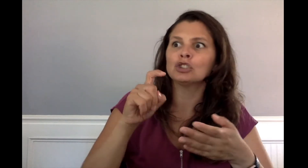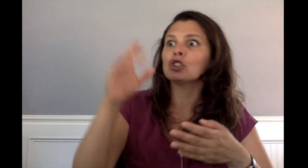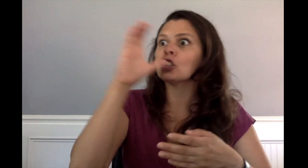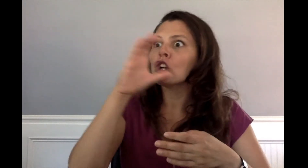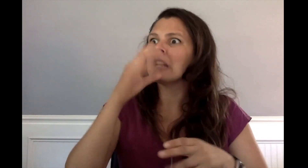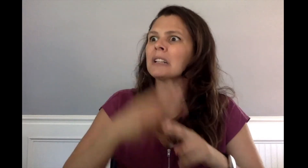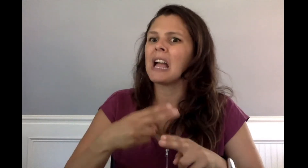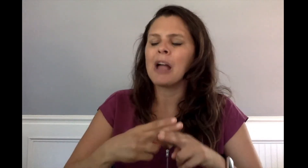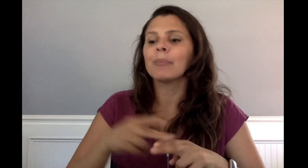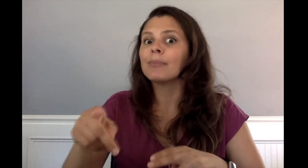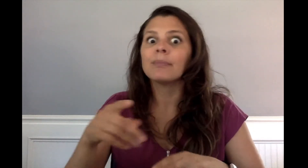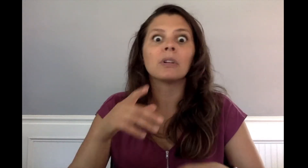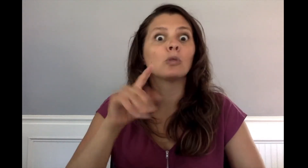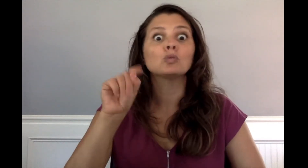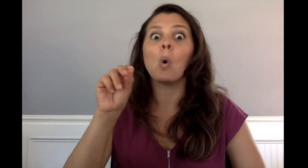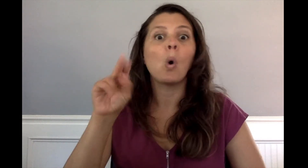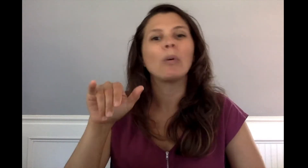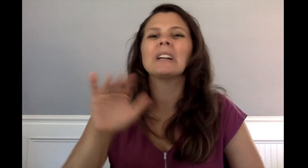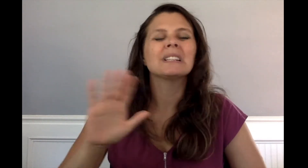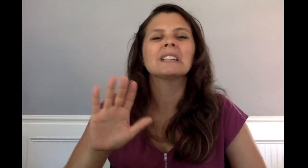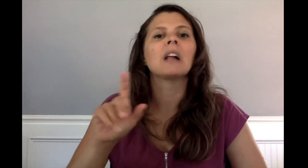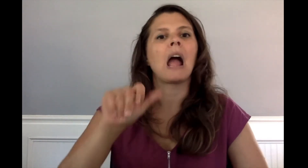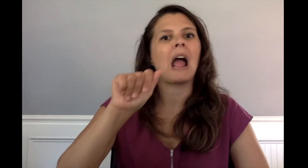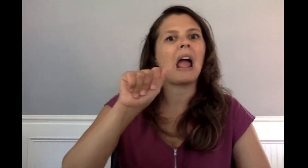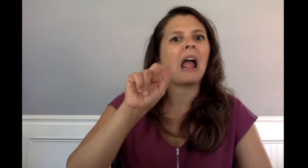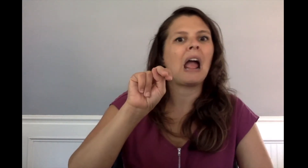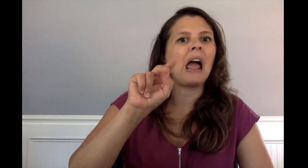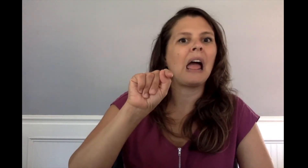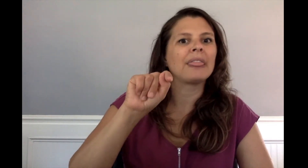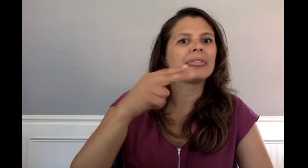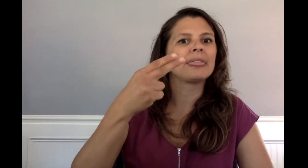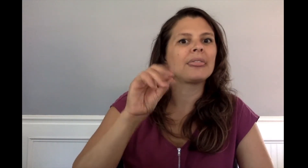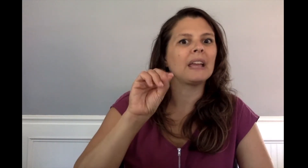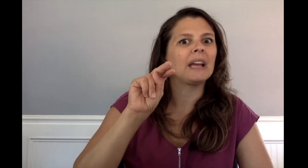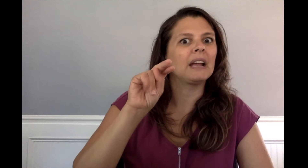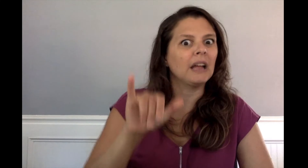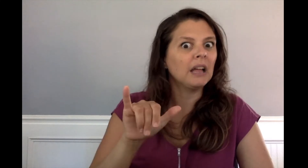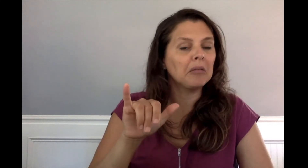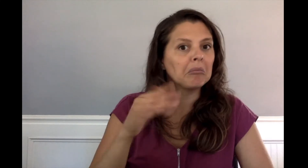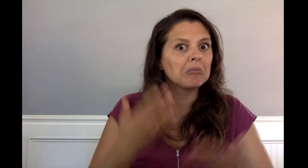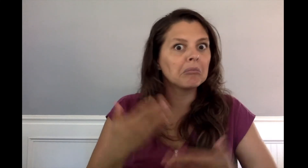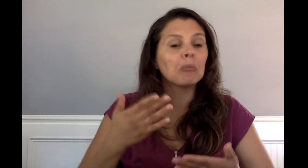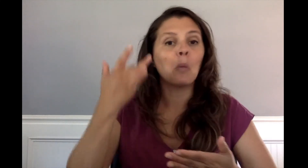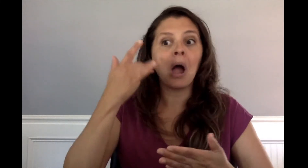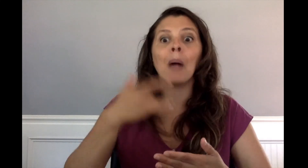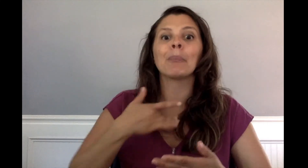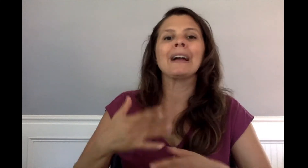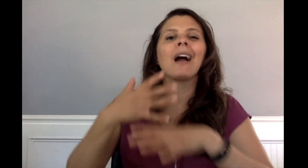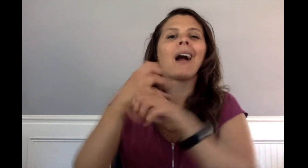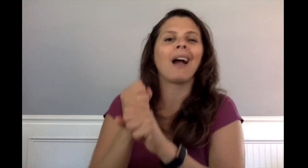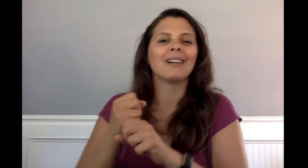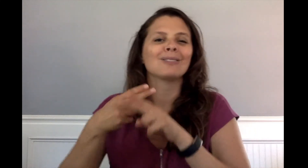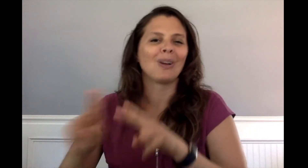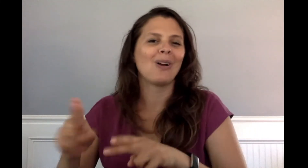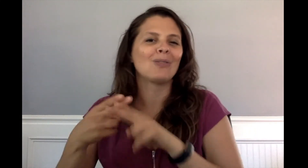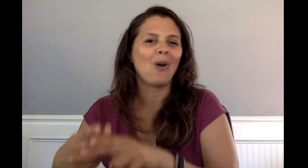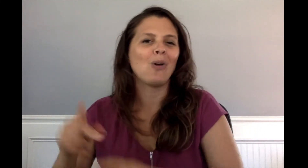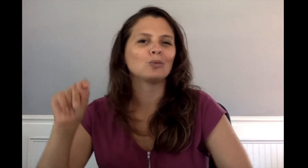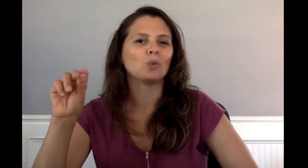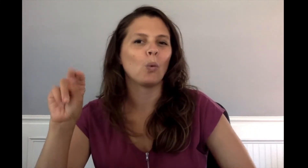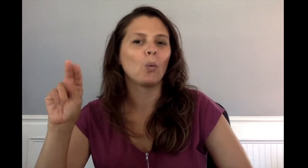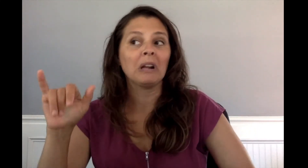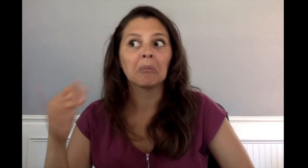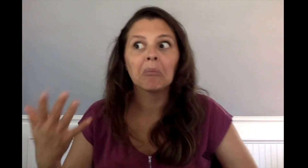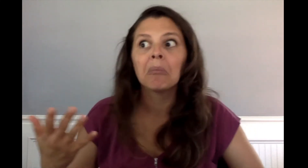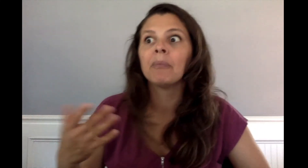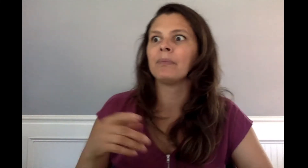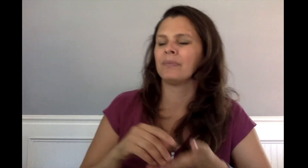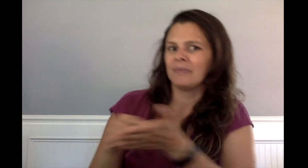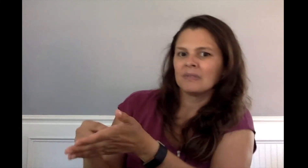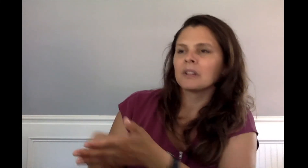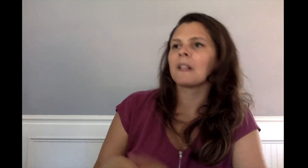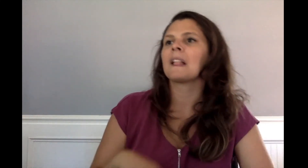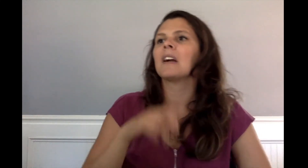"We should be looking for a name tag with Anthony on it!" Charlie wrote.